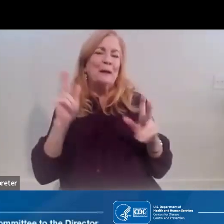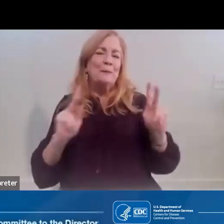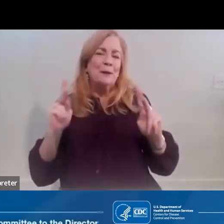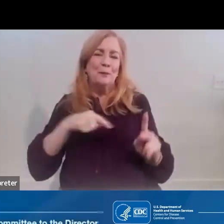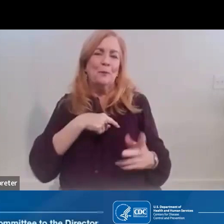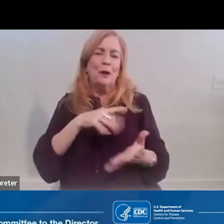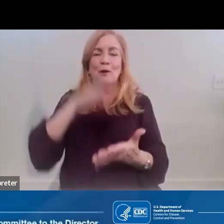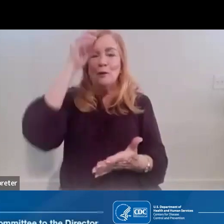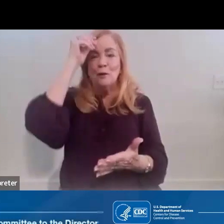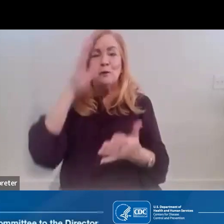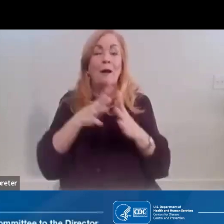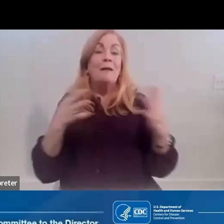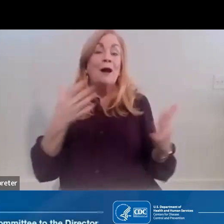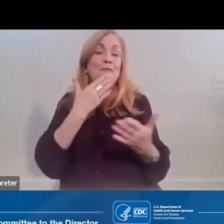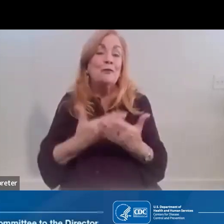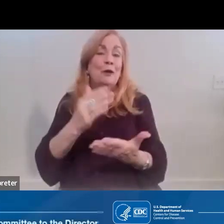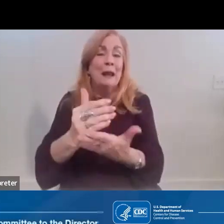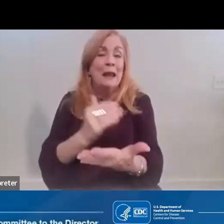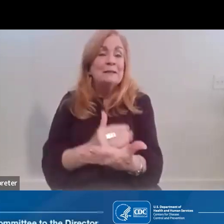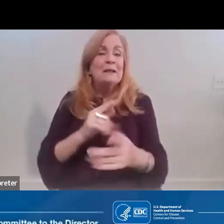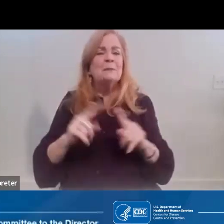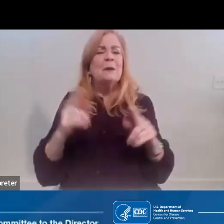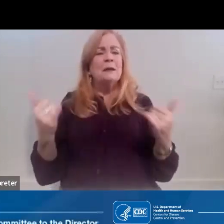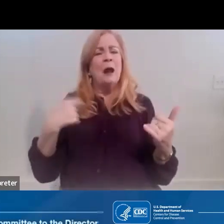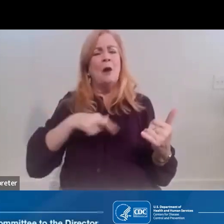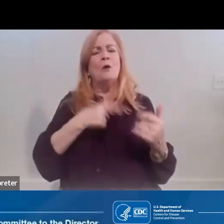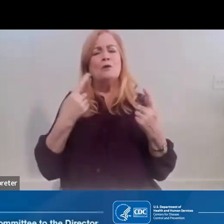That's all to say that we're trying to think through now the Graduated Response Framework